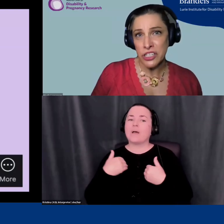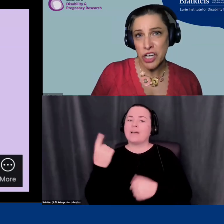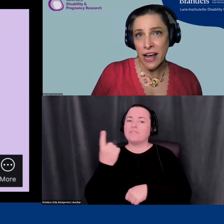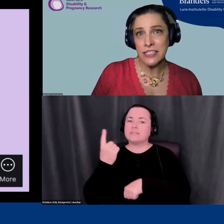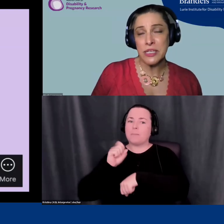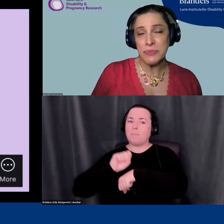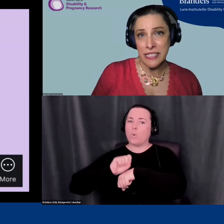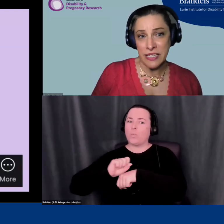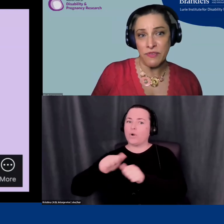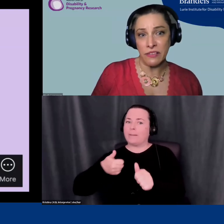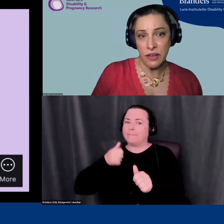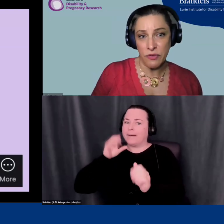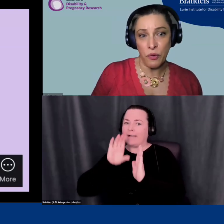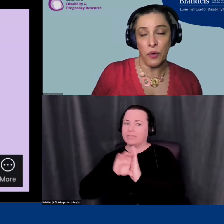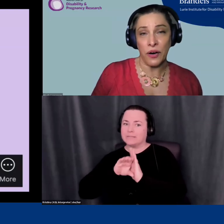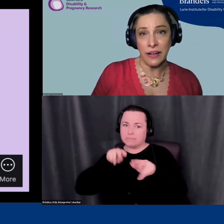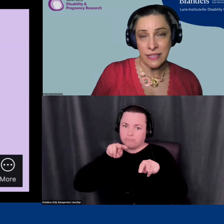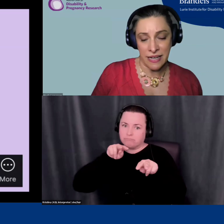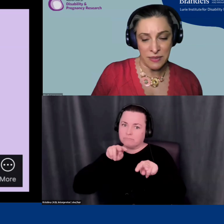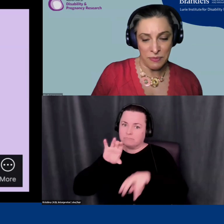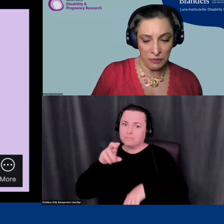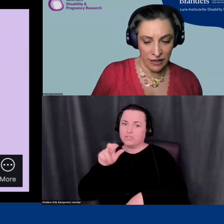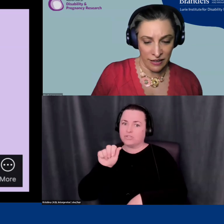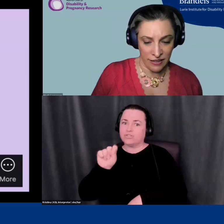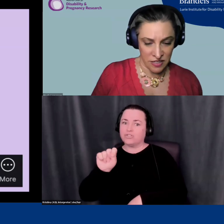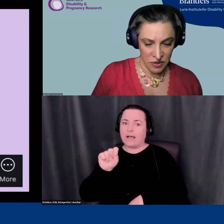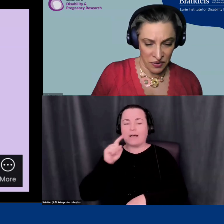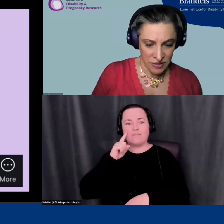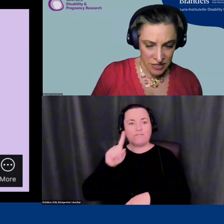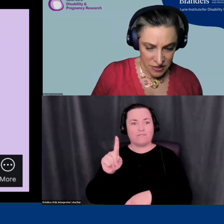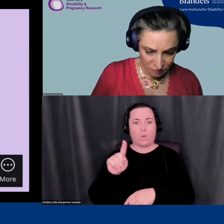the chat specifically for accessibility concerns.